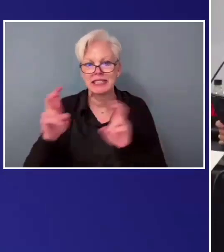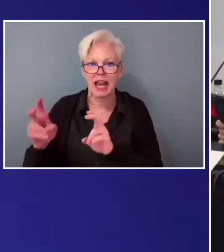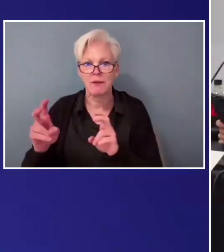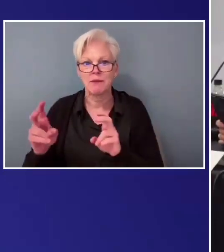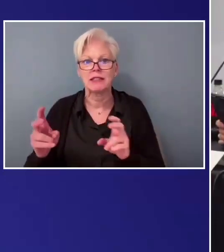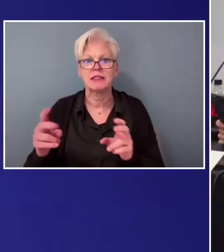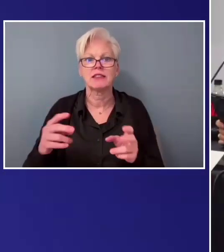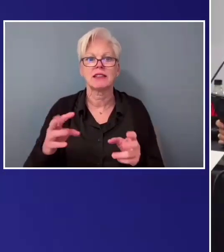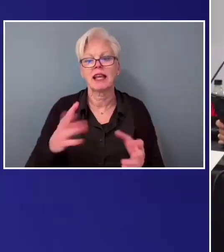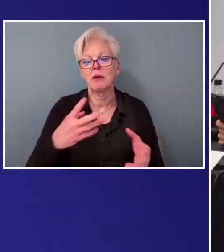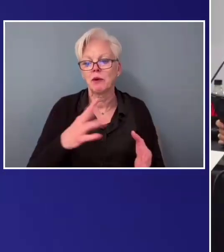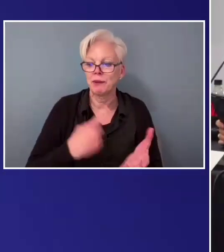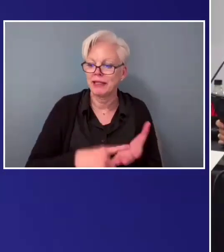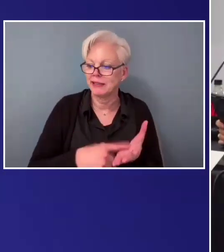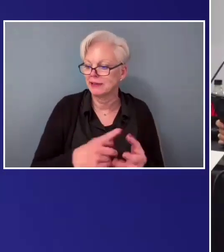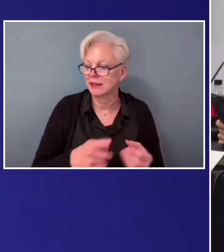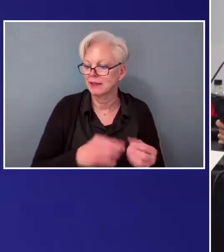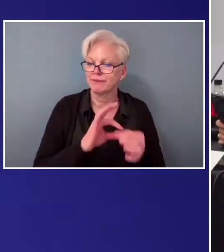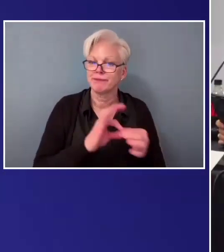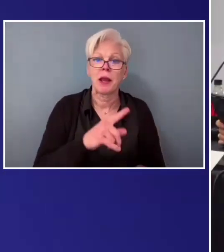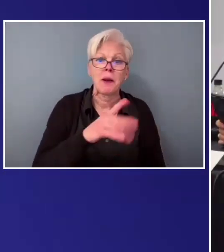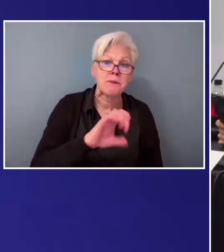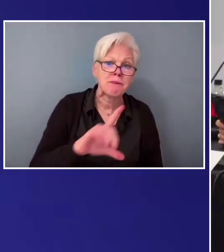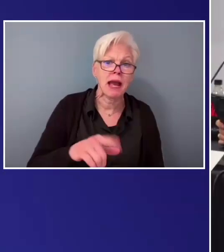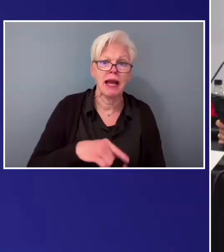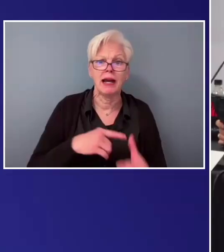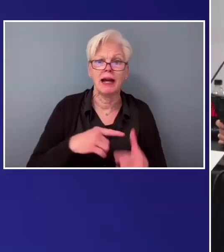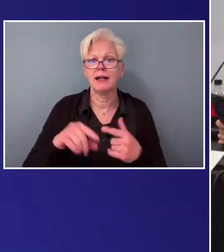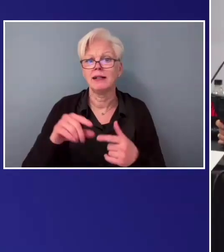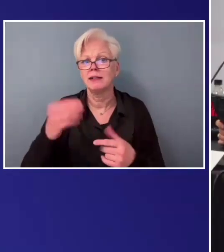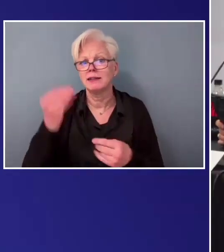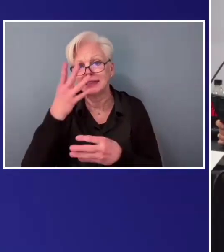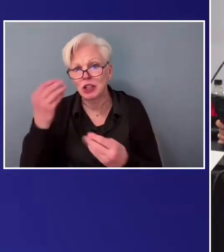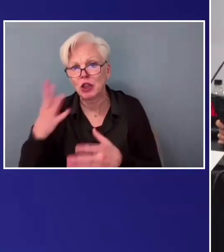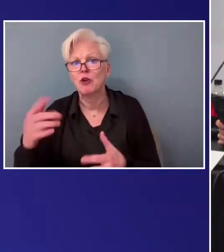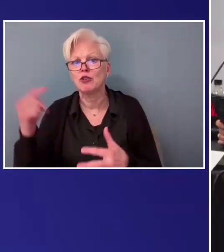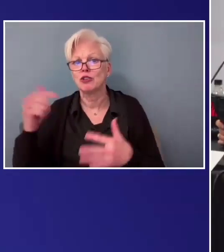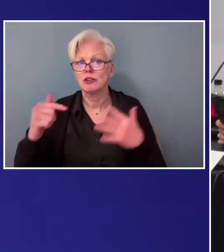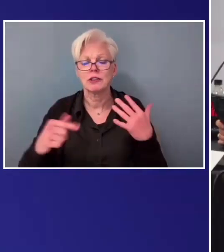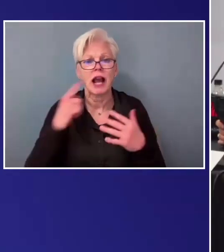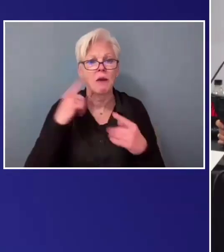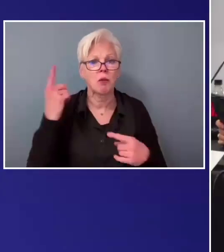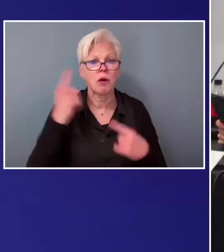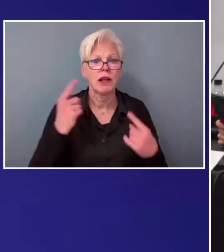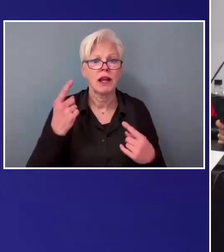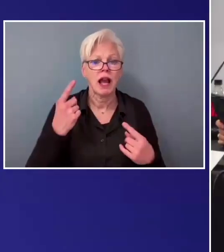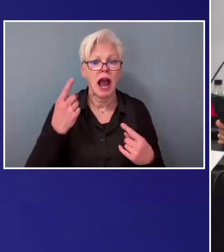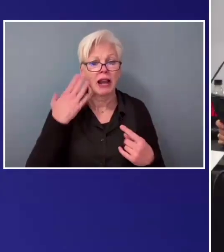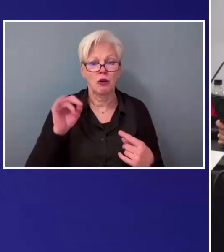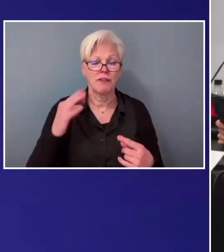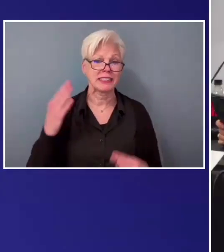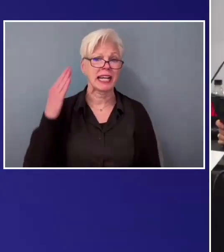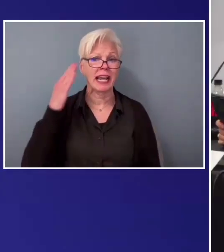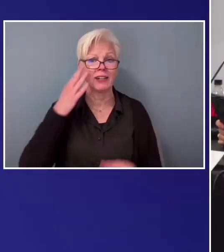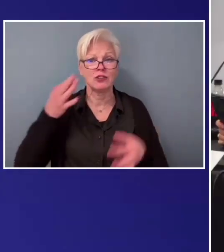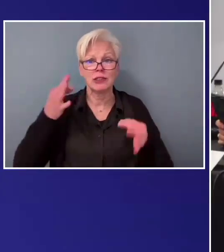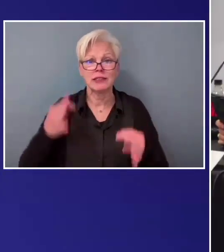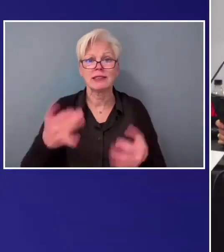Pell, around what disclosures are needed, etc. and I guess I just wonder, like, I don't know if it's a conscious decision, but the data does currently say that 1% of